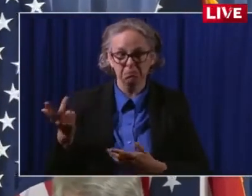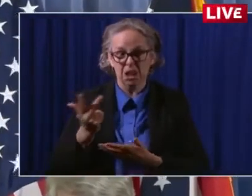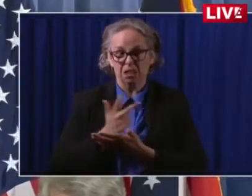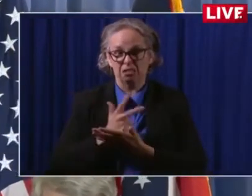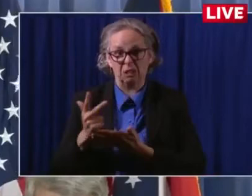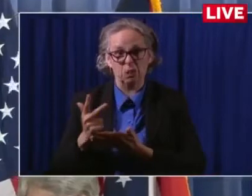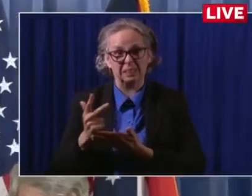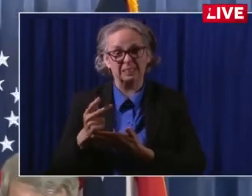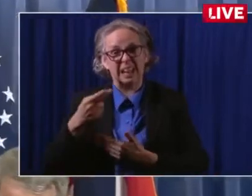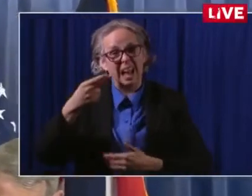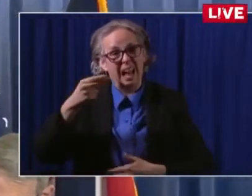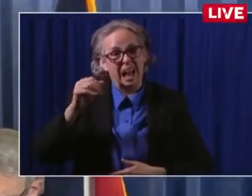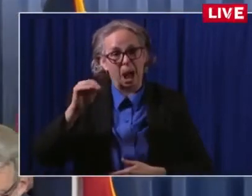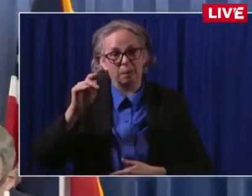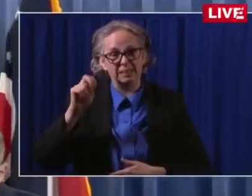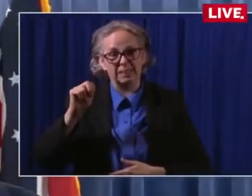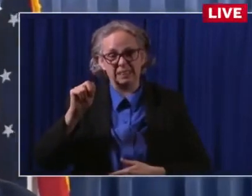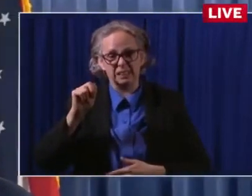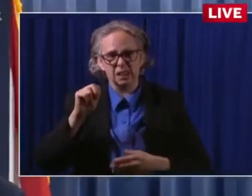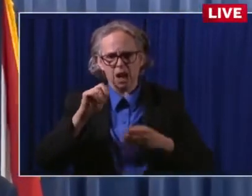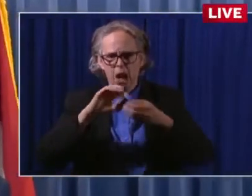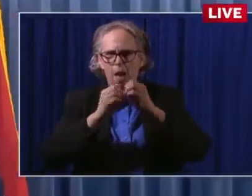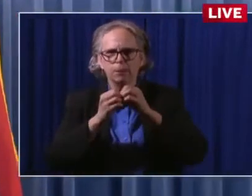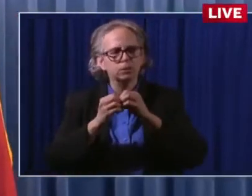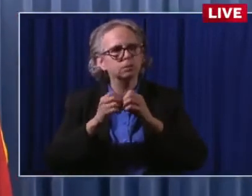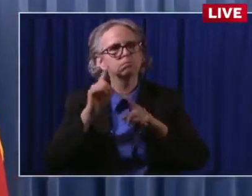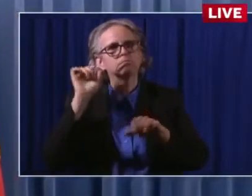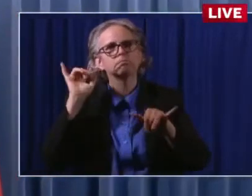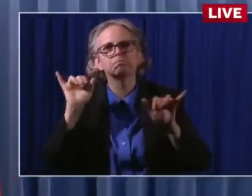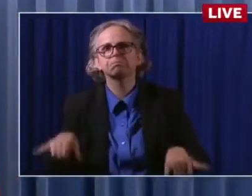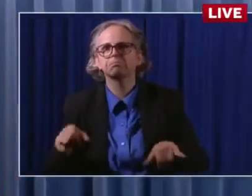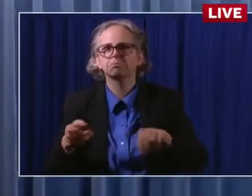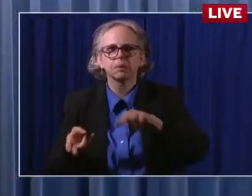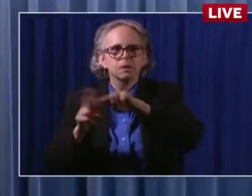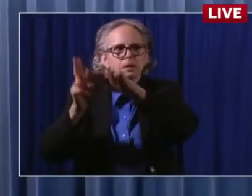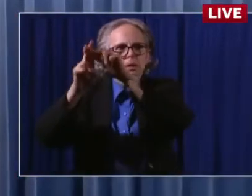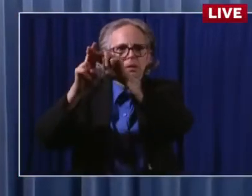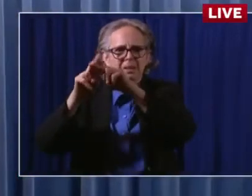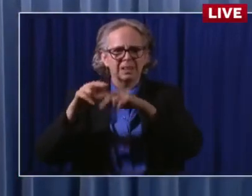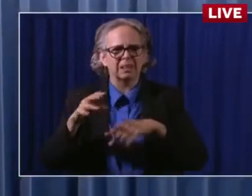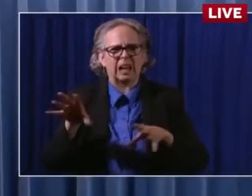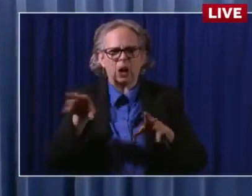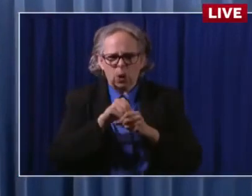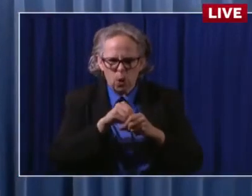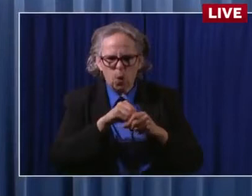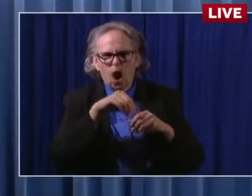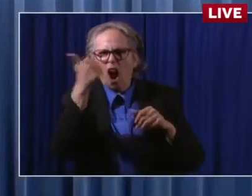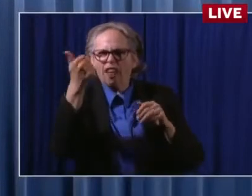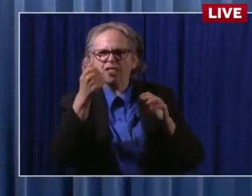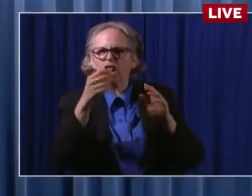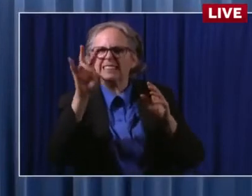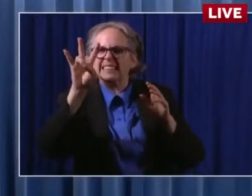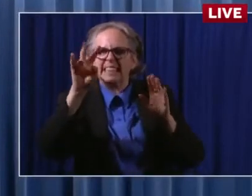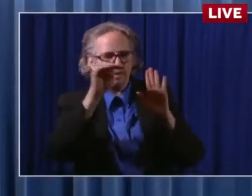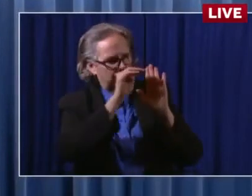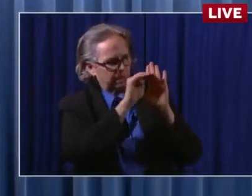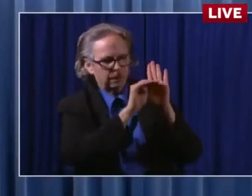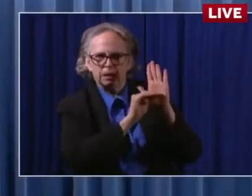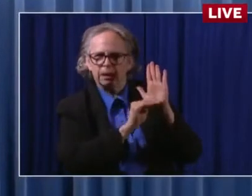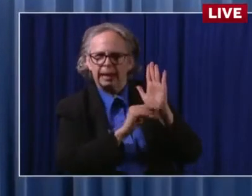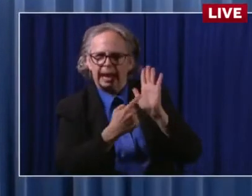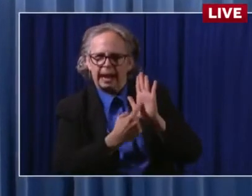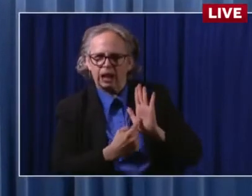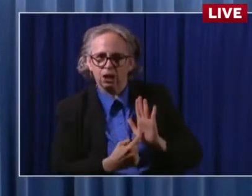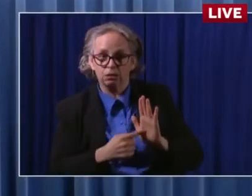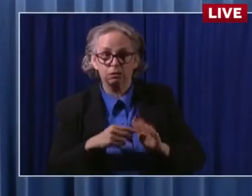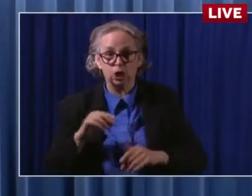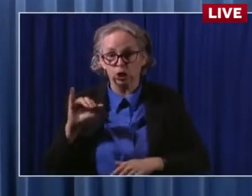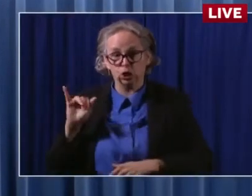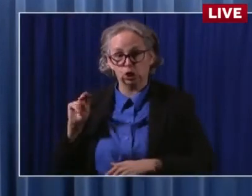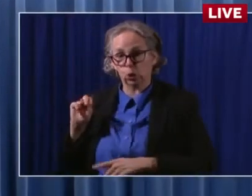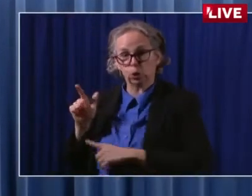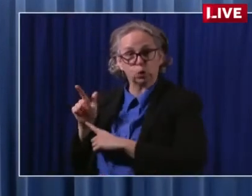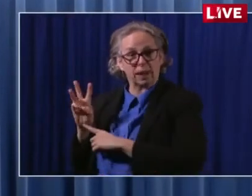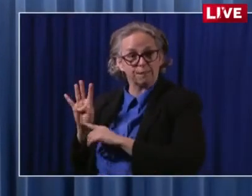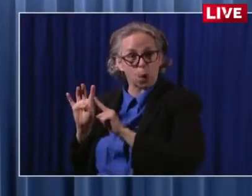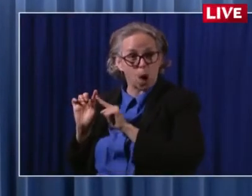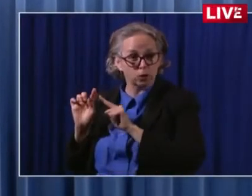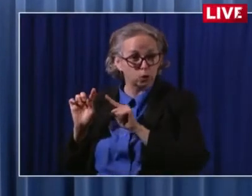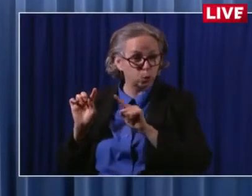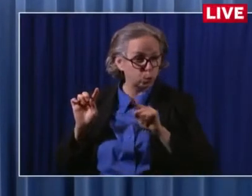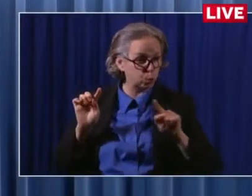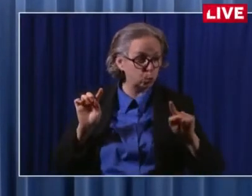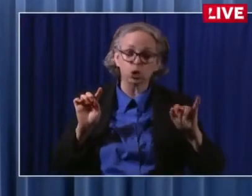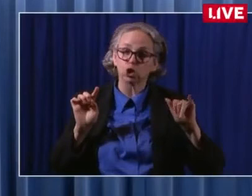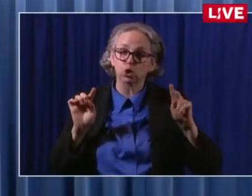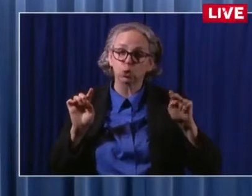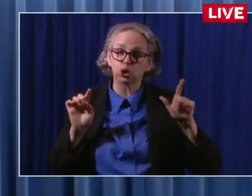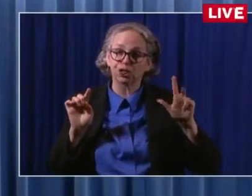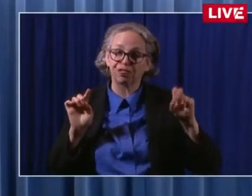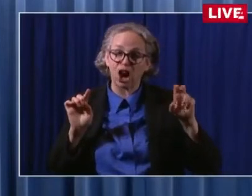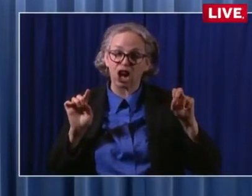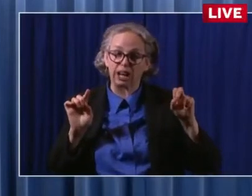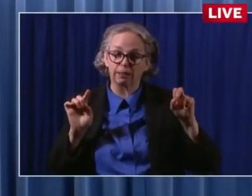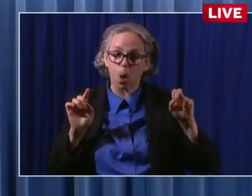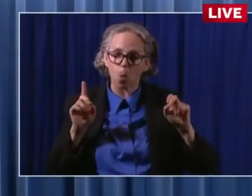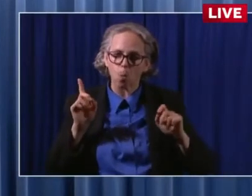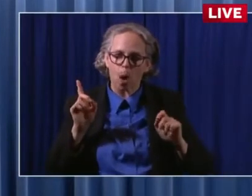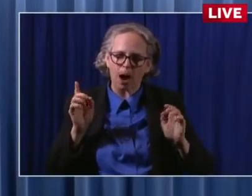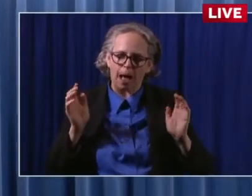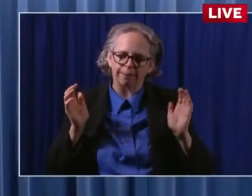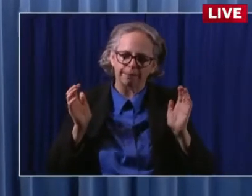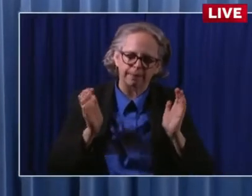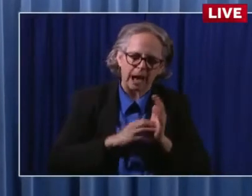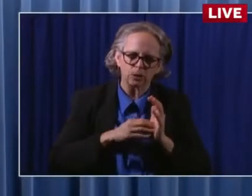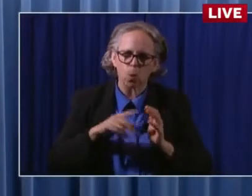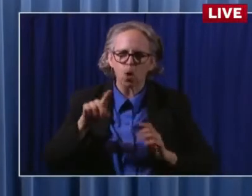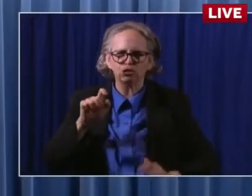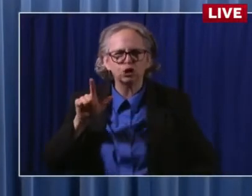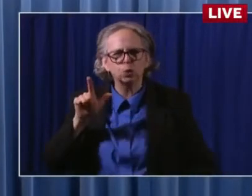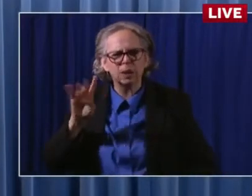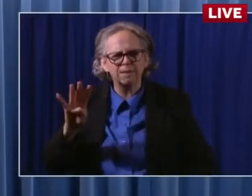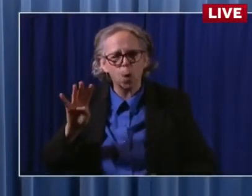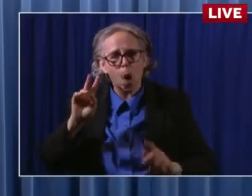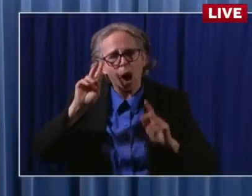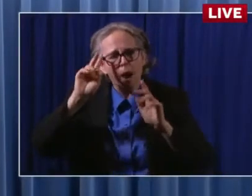DURING THE LAST THREE WEEKS, HAMILTON COUNTY’S COVID-19 CASES INCREASED, ALONG WITH SEVERAL OTHER HEALTH CARE INDICATORS PER BETWEEN 224 AND JUNE 20 -- BETWEEN JUNE 24 AND JUNE 30, IT